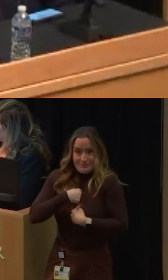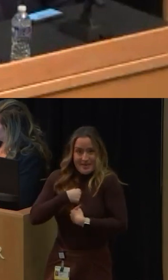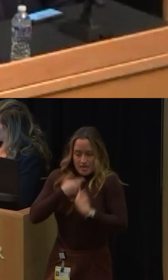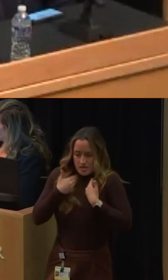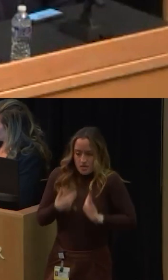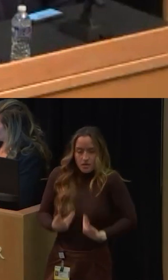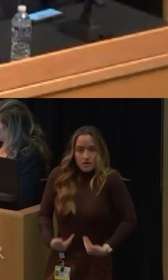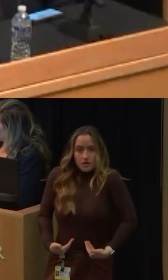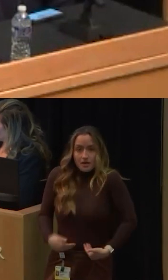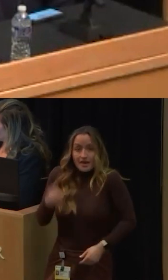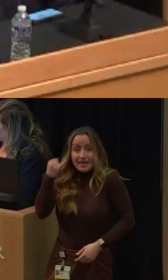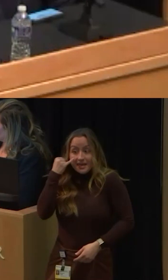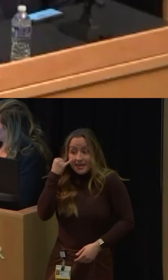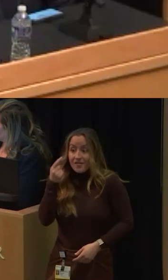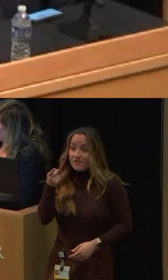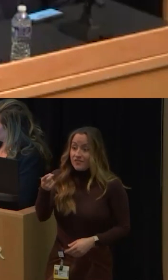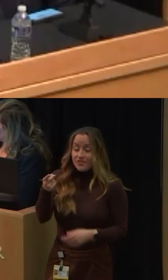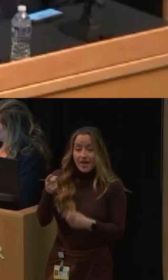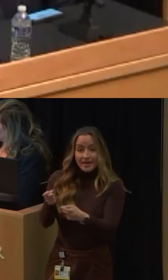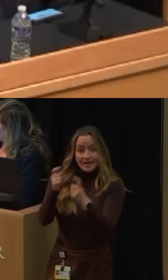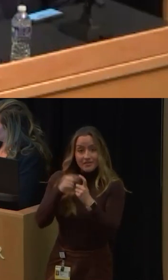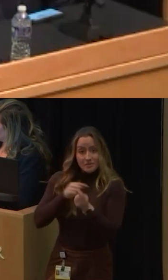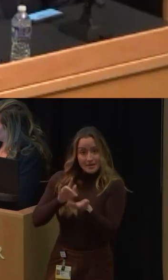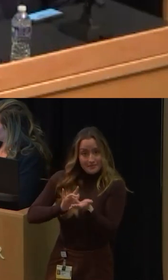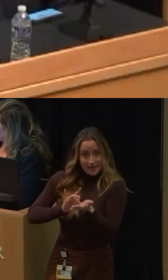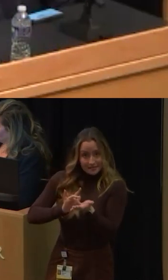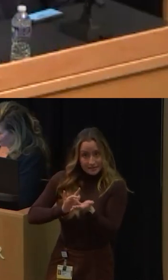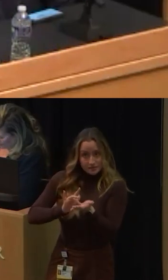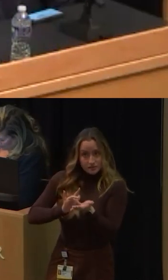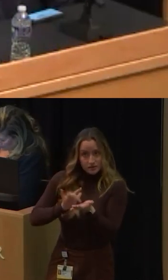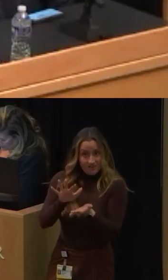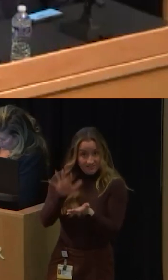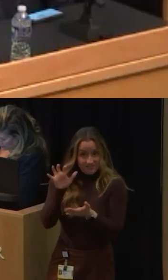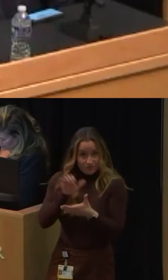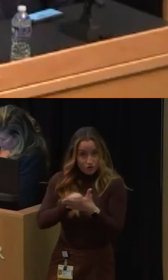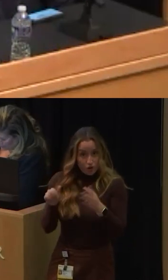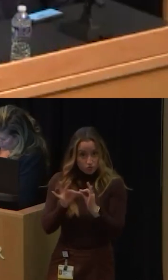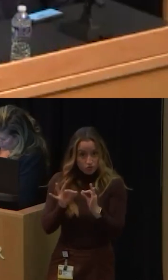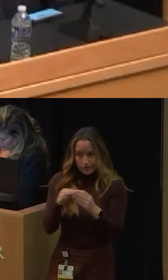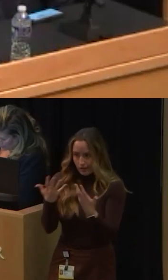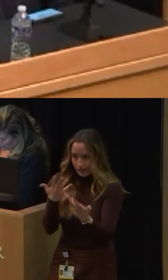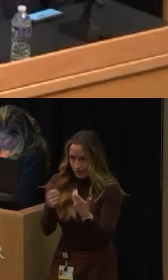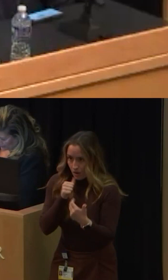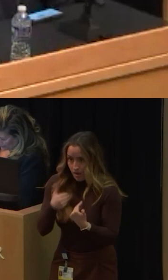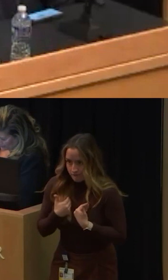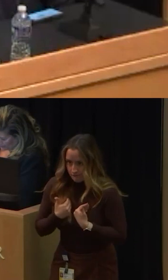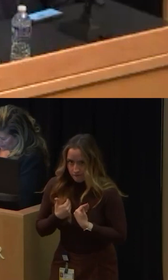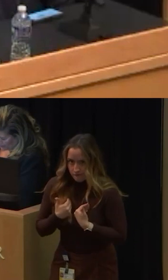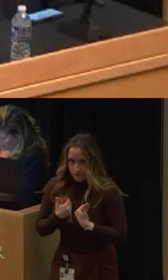and if they present me with a prescription that's $500, and I don't have $500, and says, "Well, try to see if we can get this,